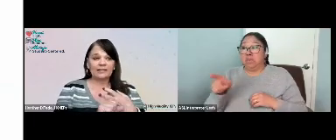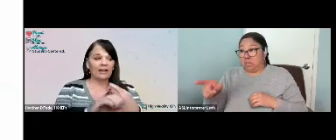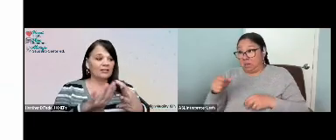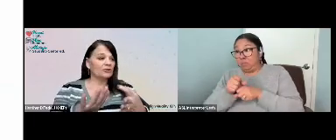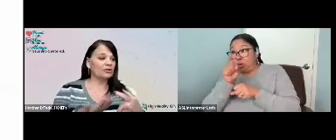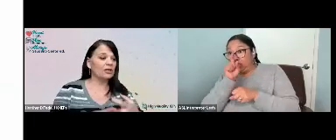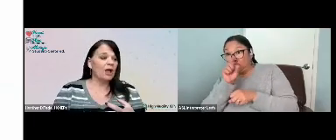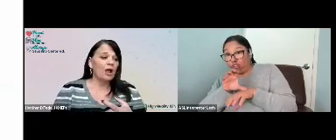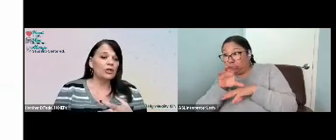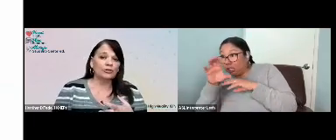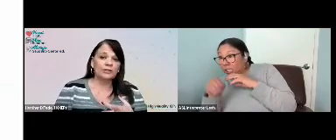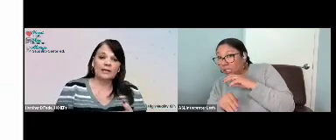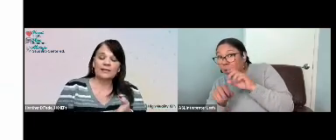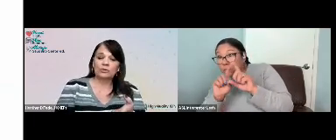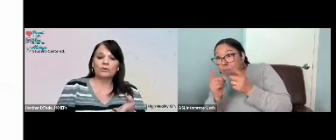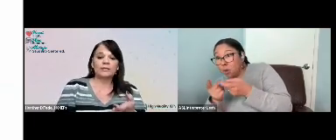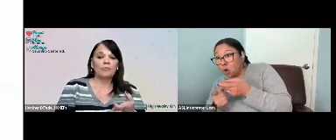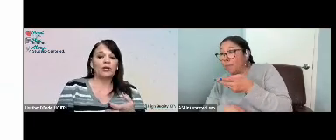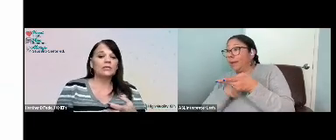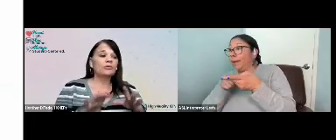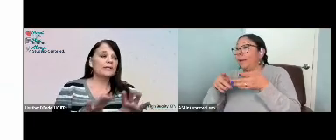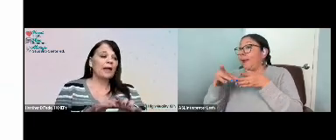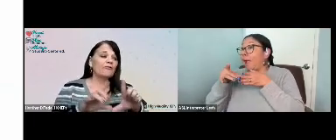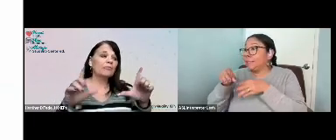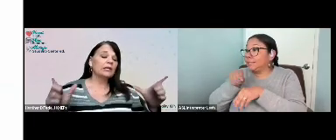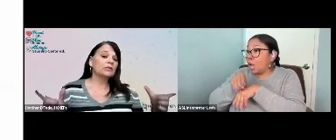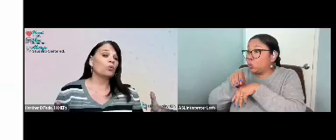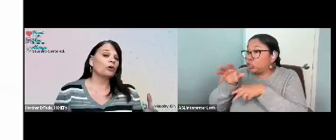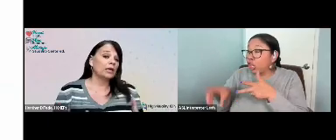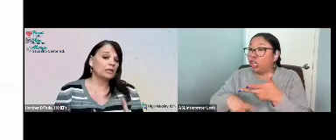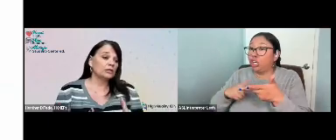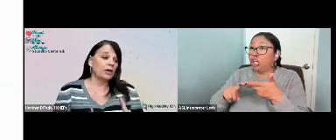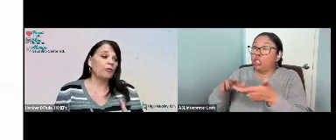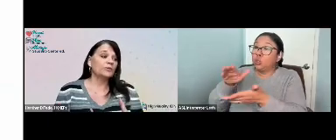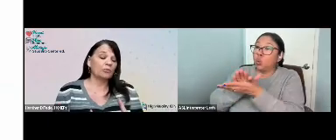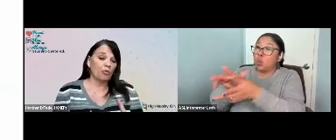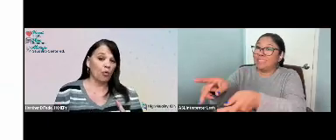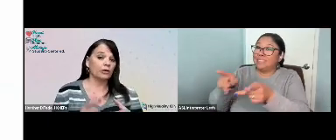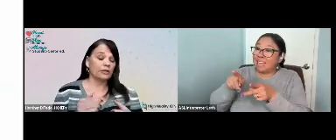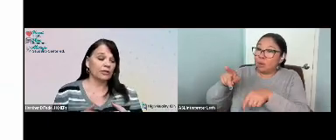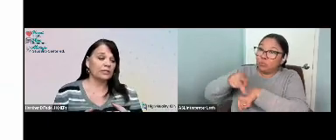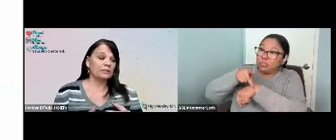your guidance counselors, your school site principles, everybody is working to help support